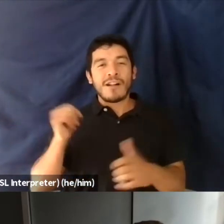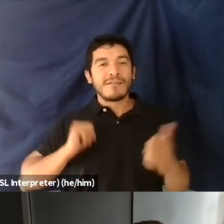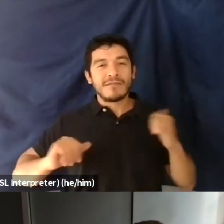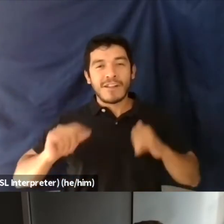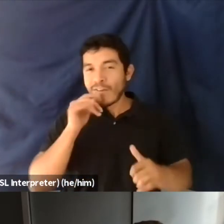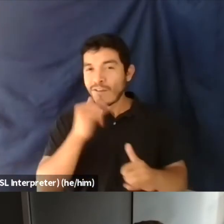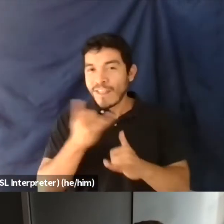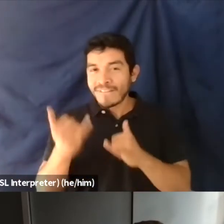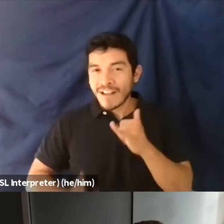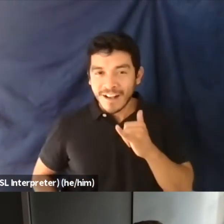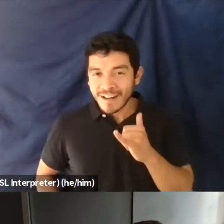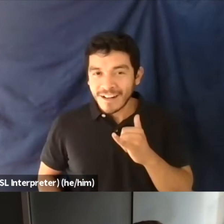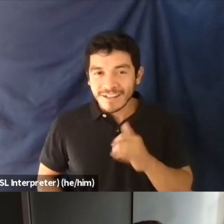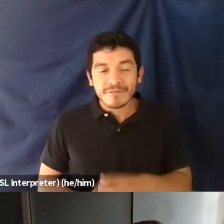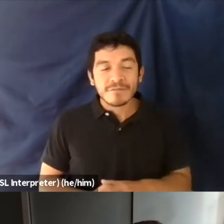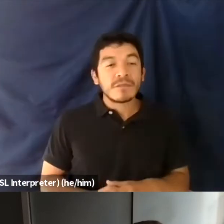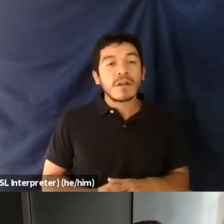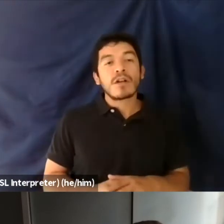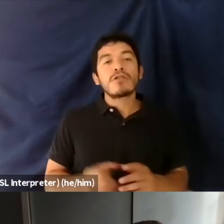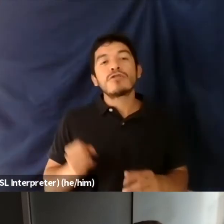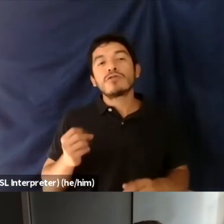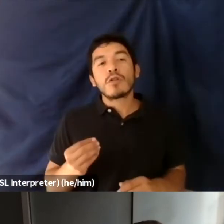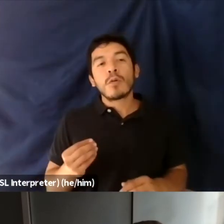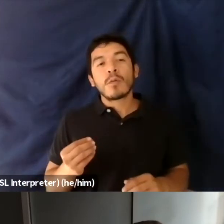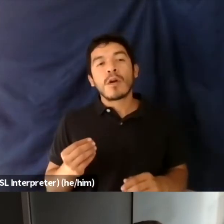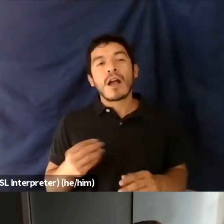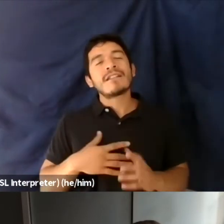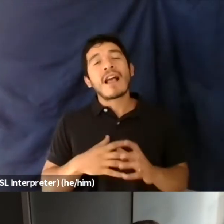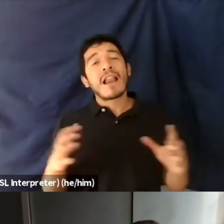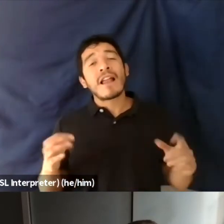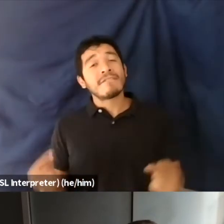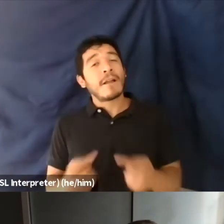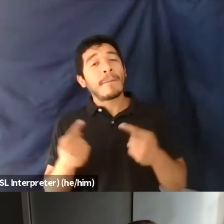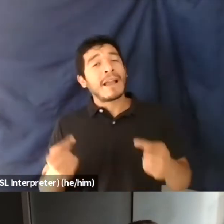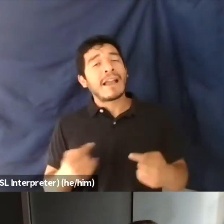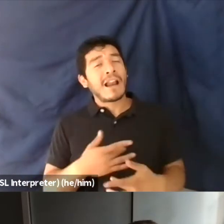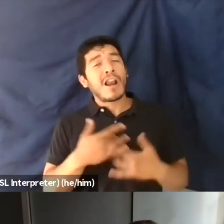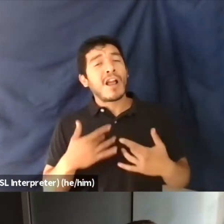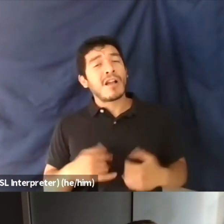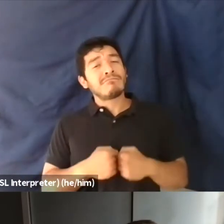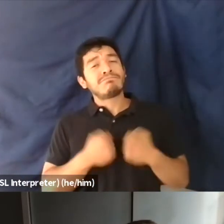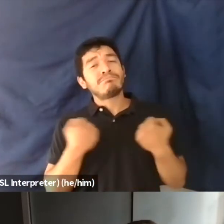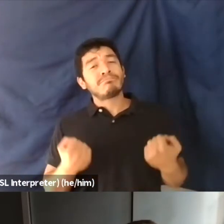And so, you know, there was a lot of pain and heartbreak over coming out during COVID.